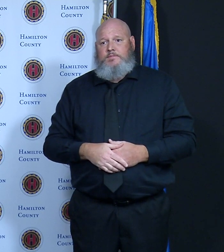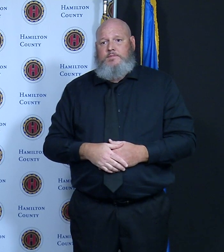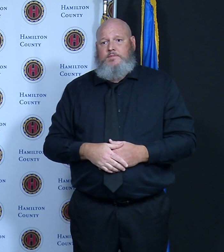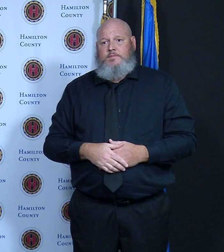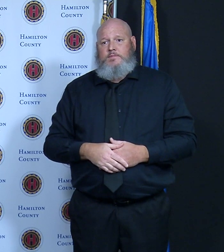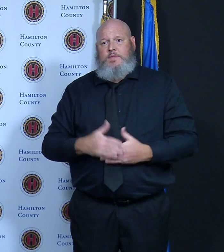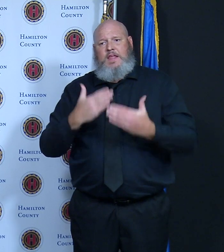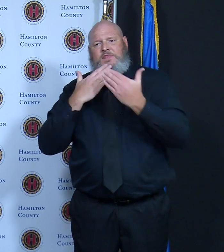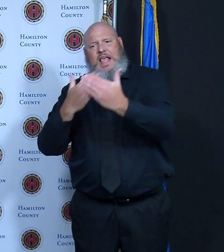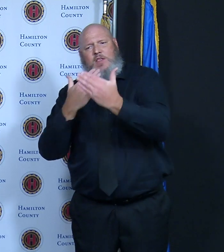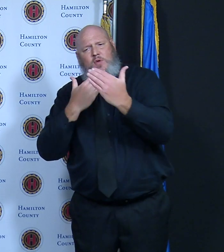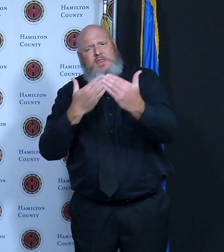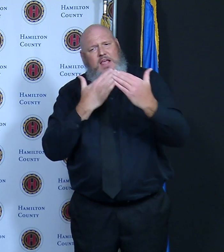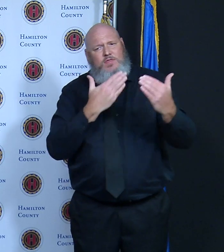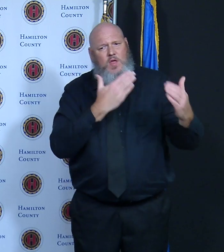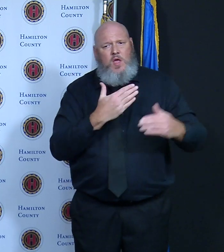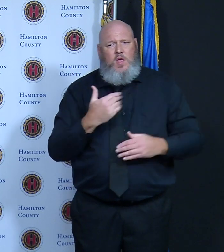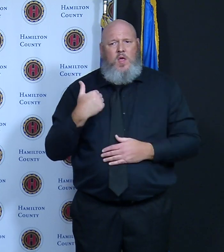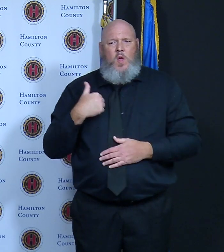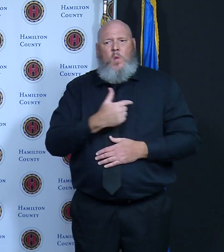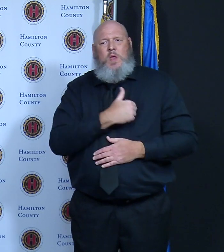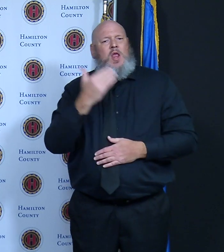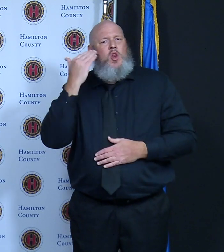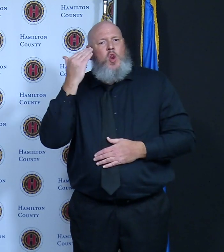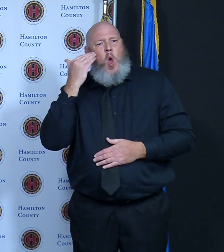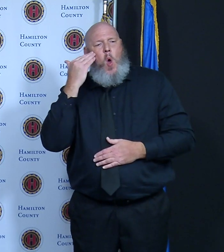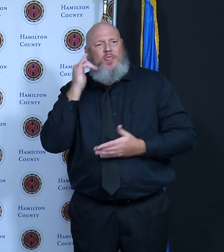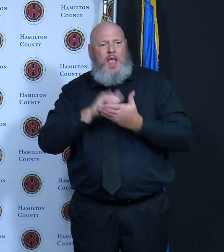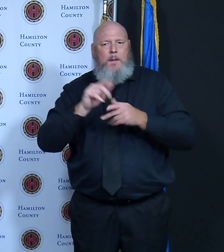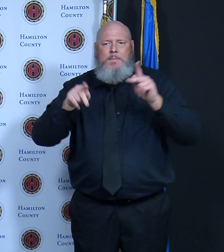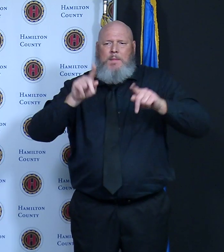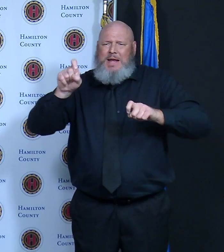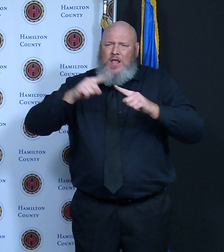what business need need to do in our community we're all in this together